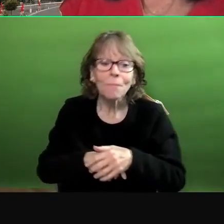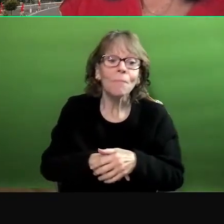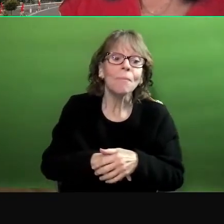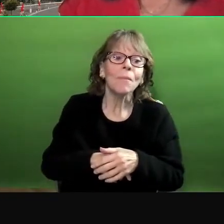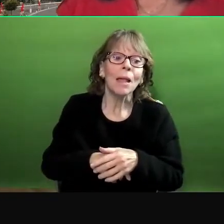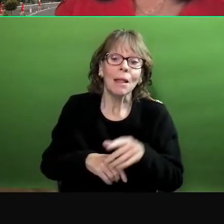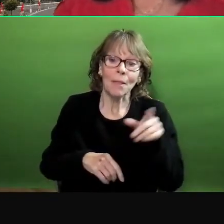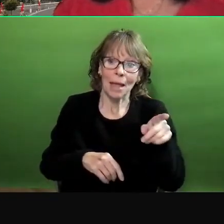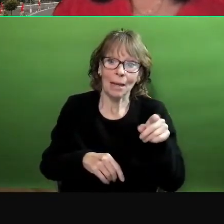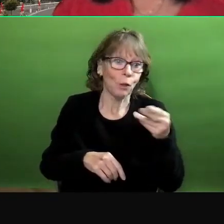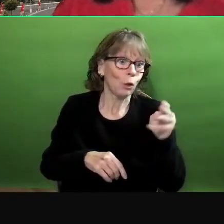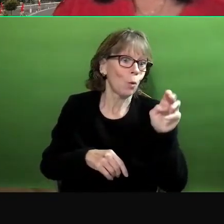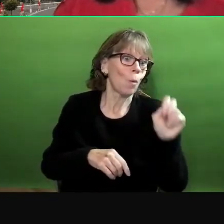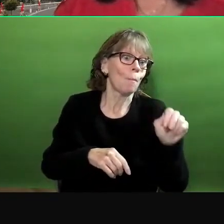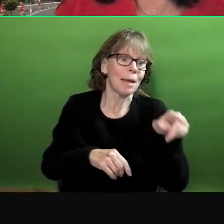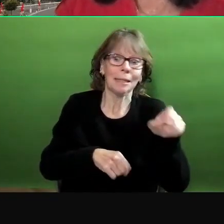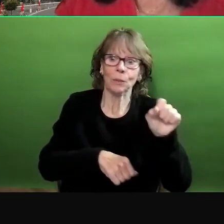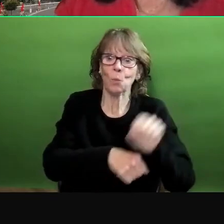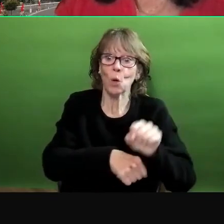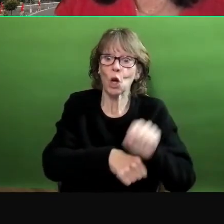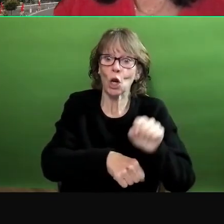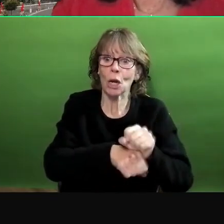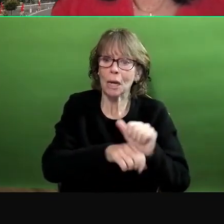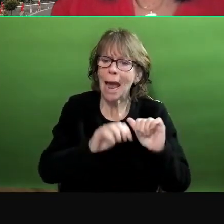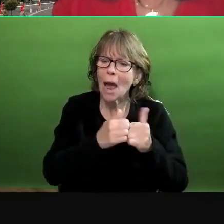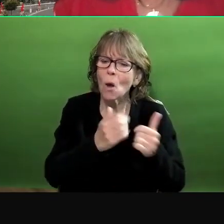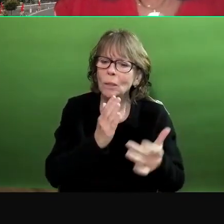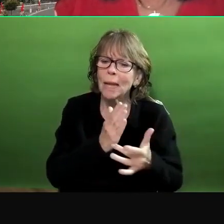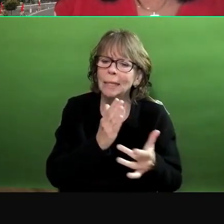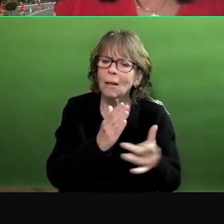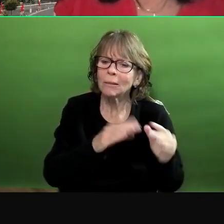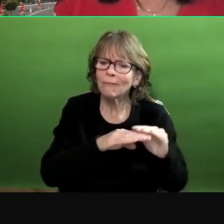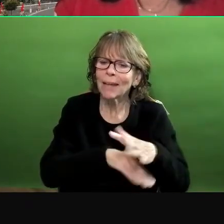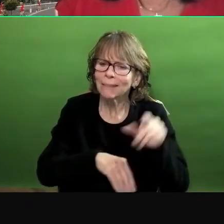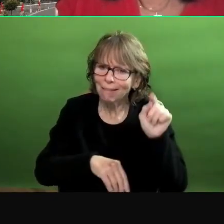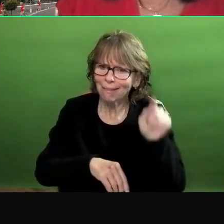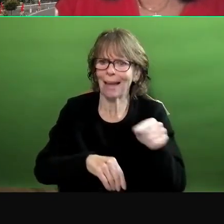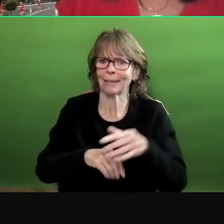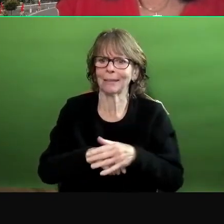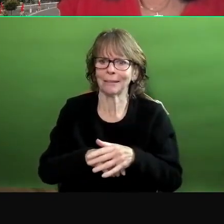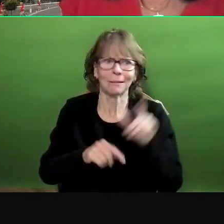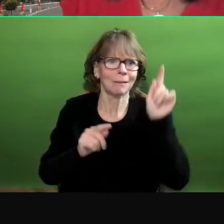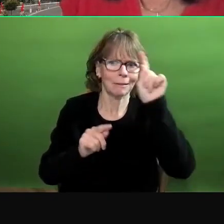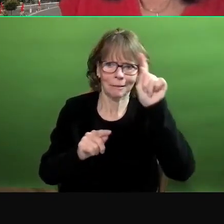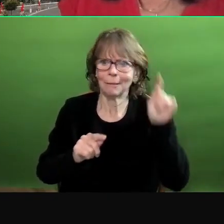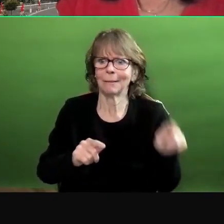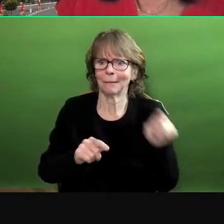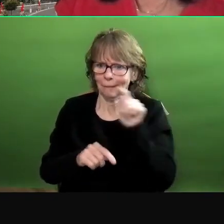of the human carer or the caregiver? And I think this is really important to realize,